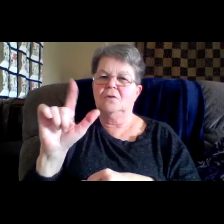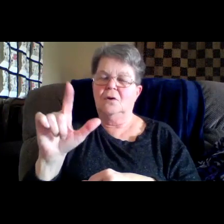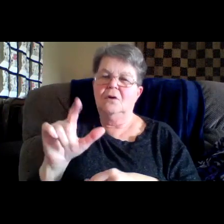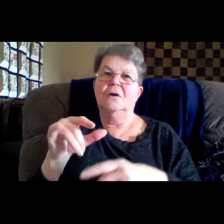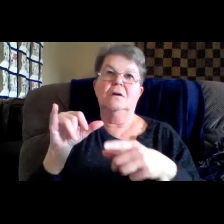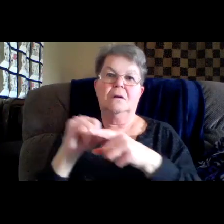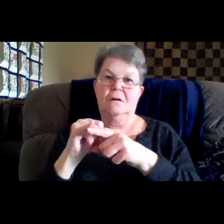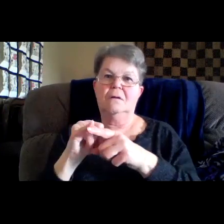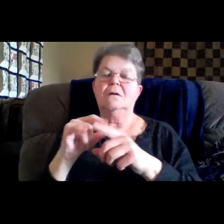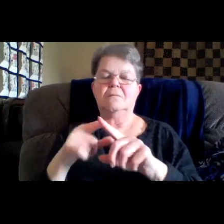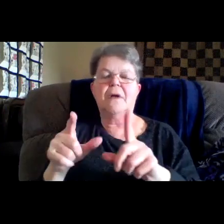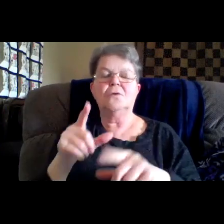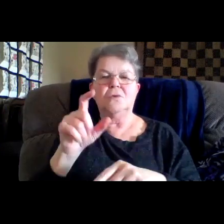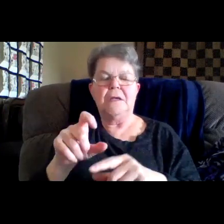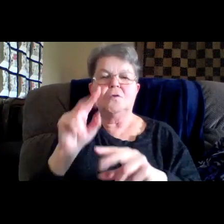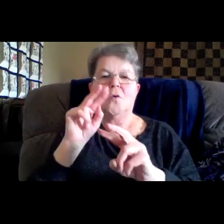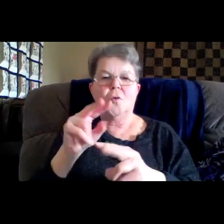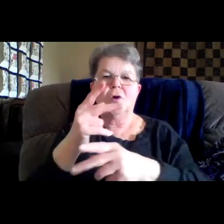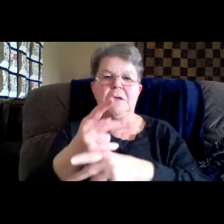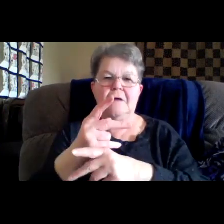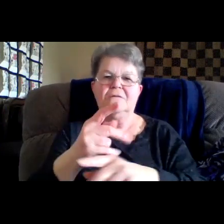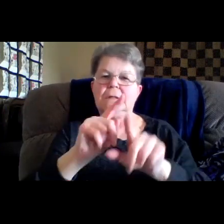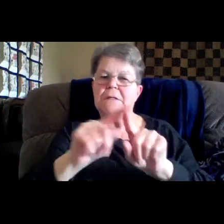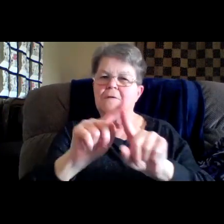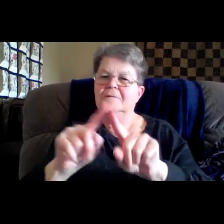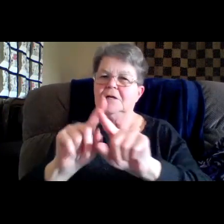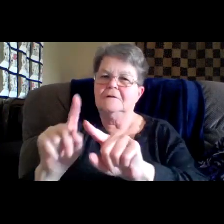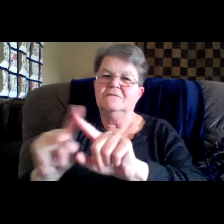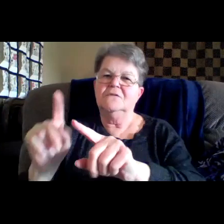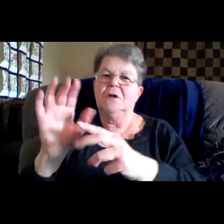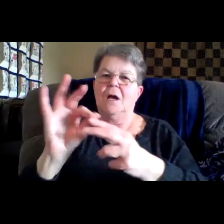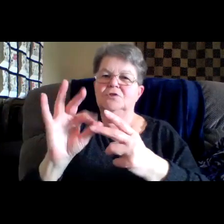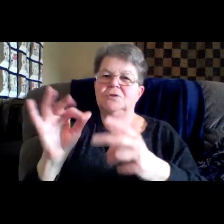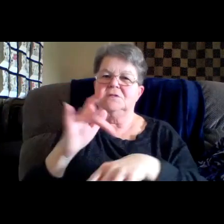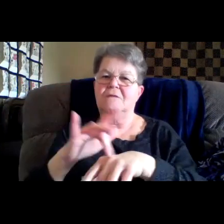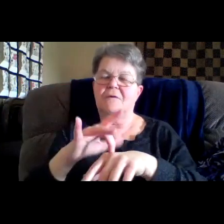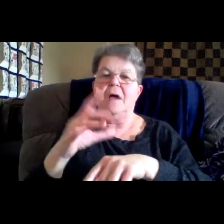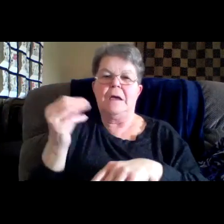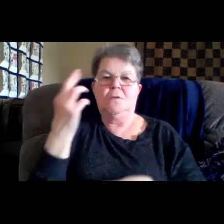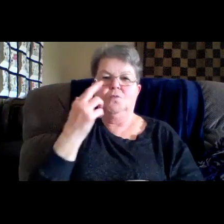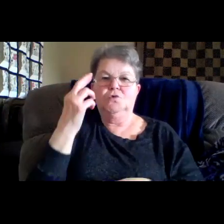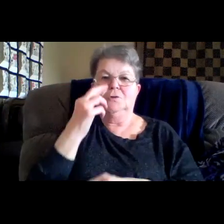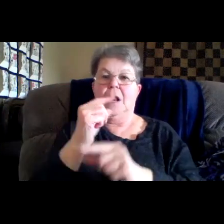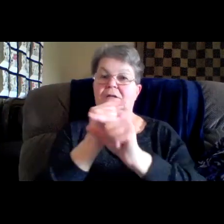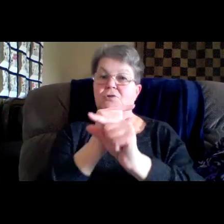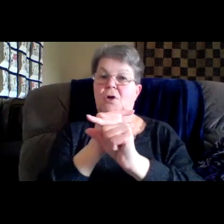that we really need to look carefully at all the different options that are available to people and realize that guardianship is the heaviest tool